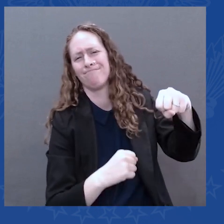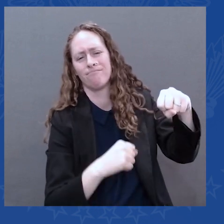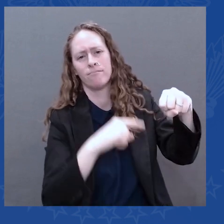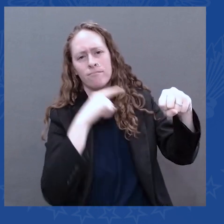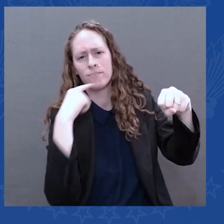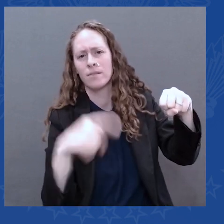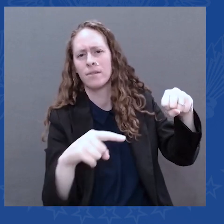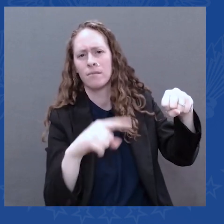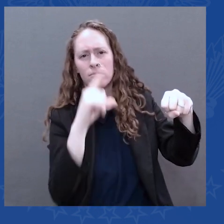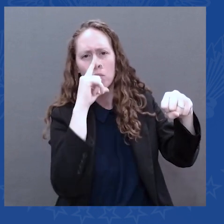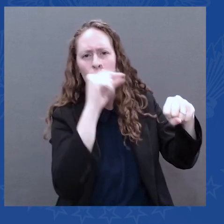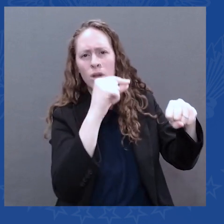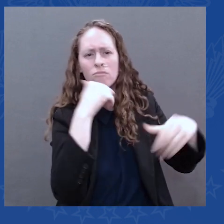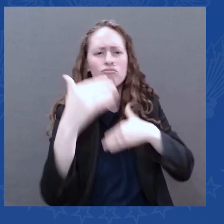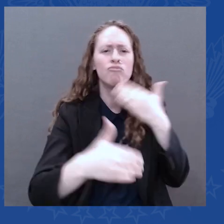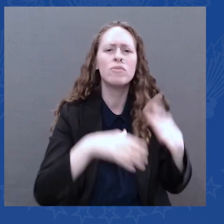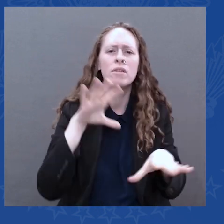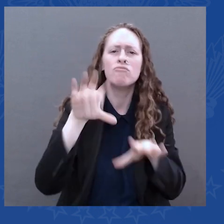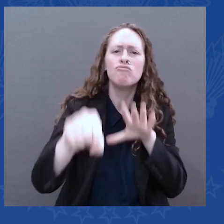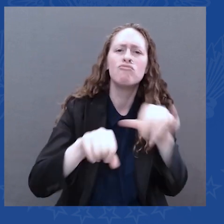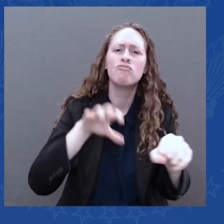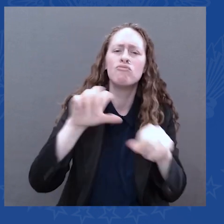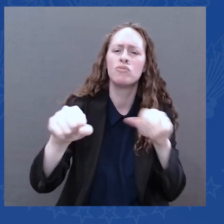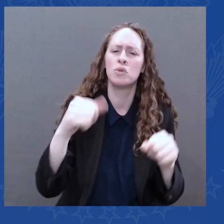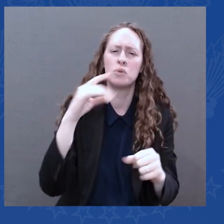This war will be a strategic failure for Putin.